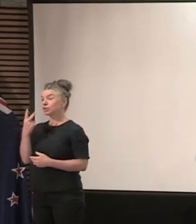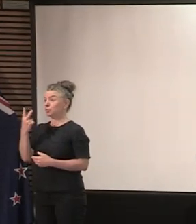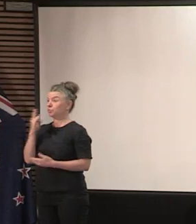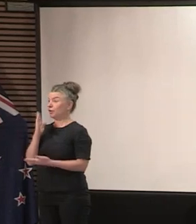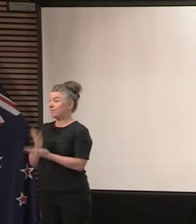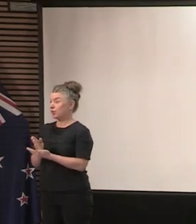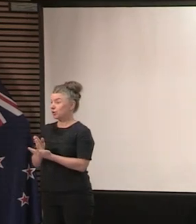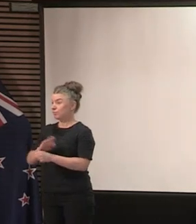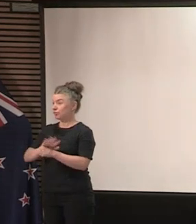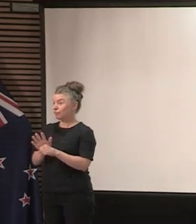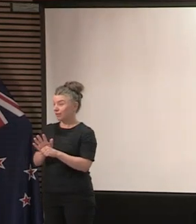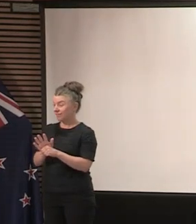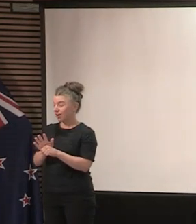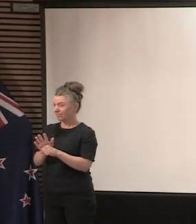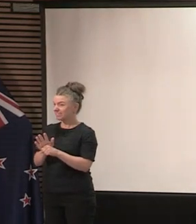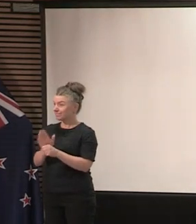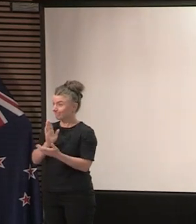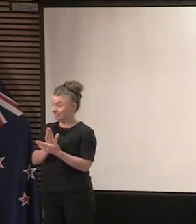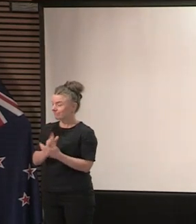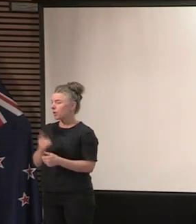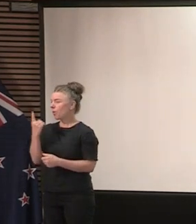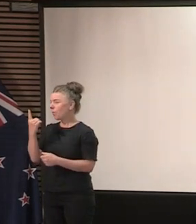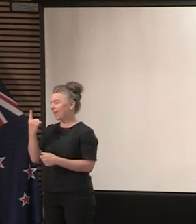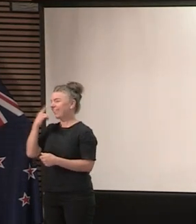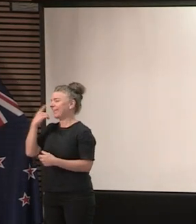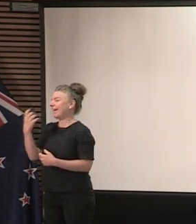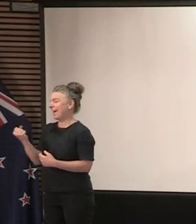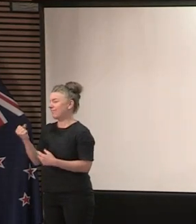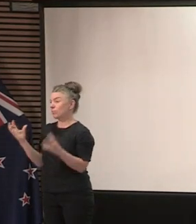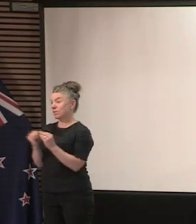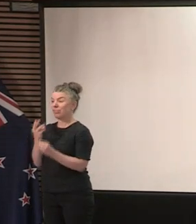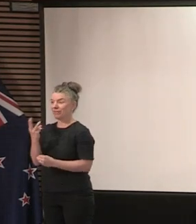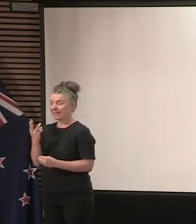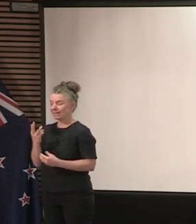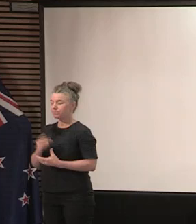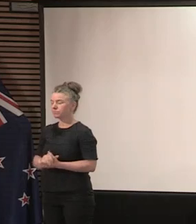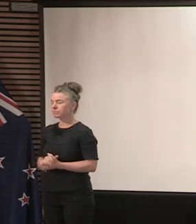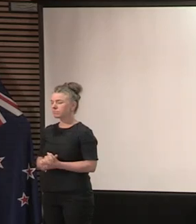you, Prime Minister. So, today we have two new confirmed